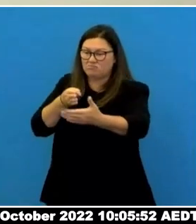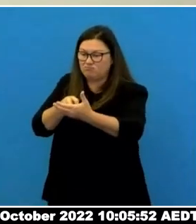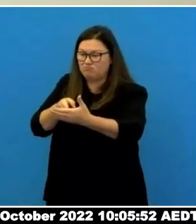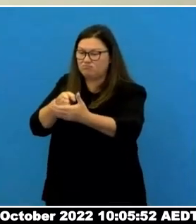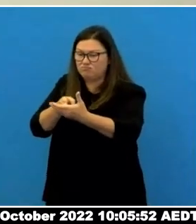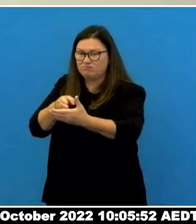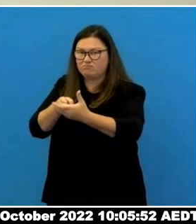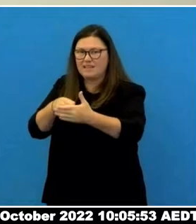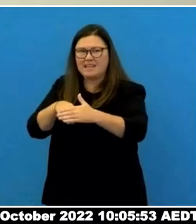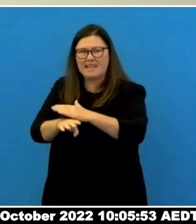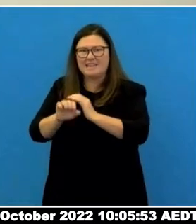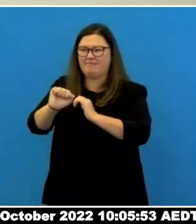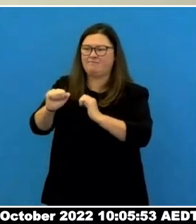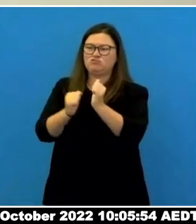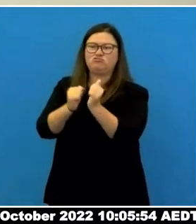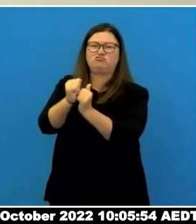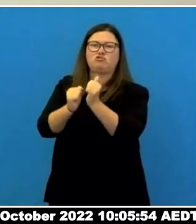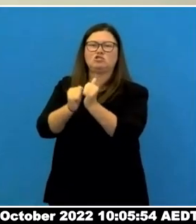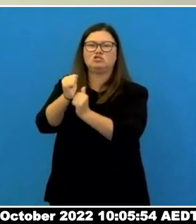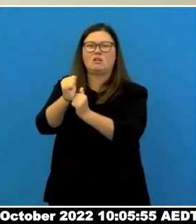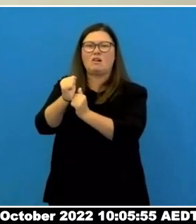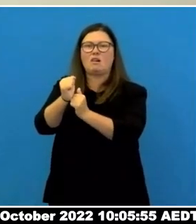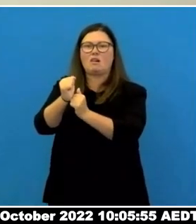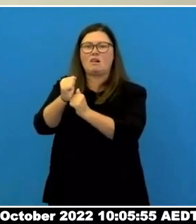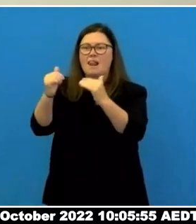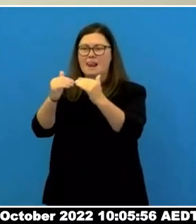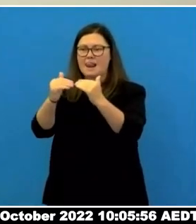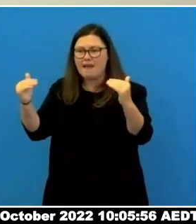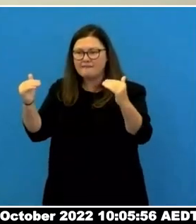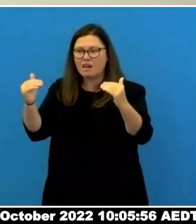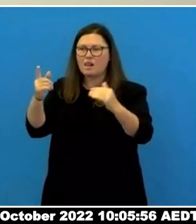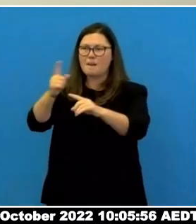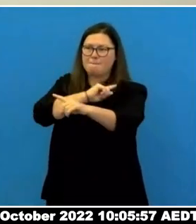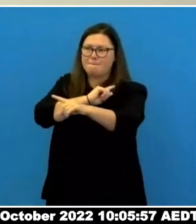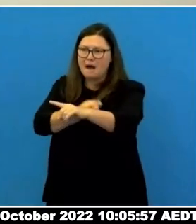historically entrenched systems of power work to limit access to